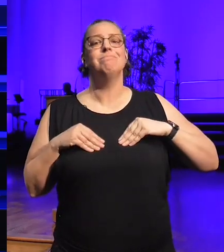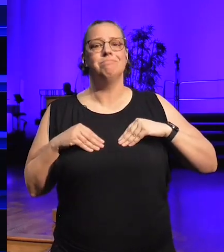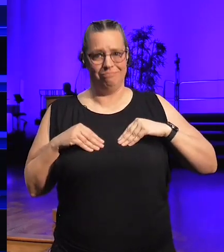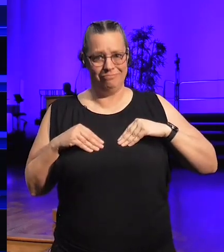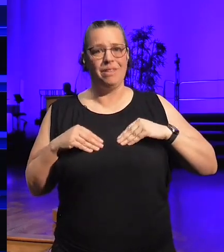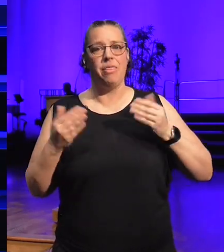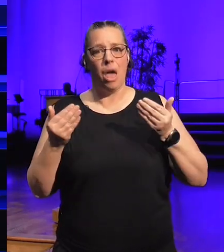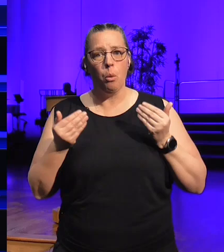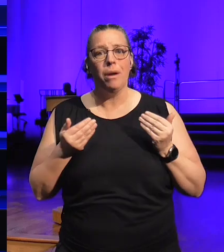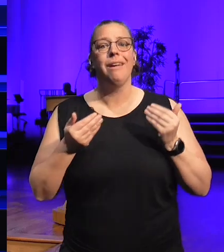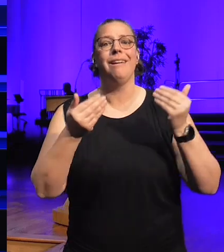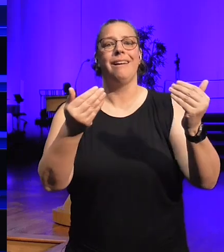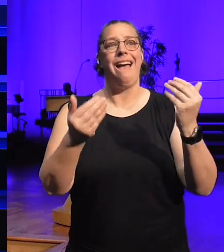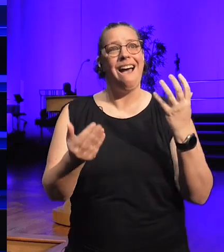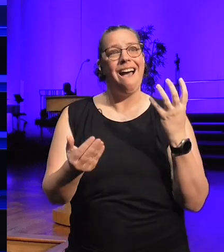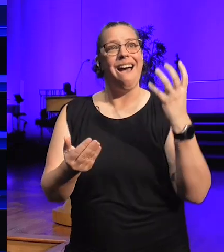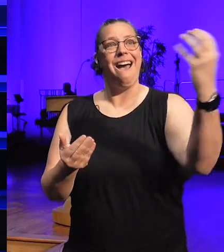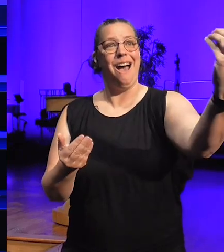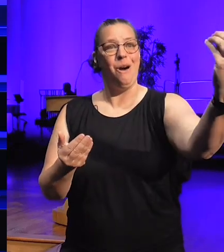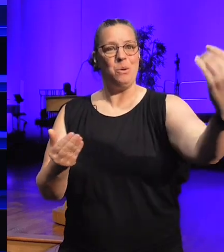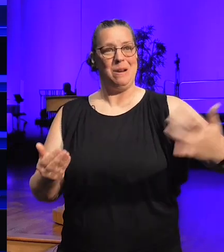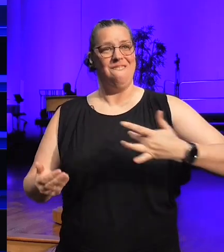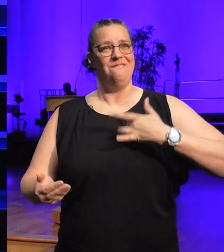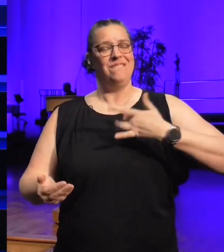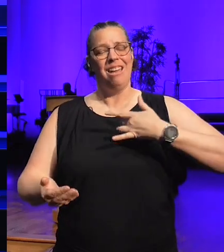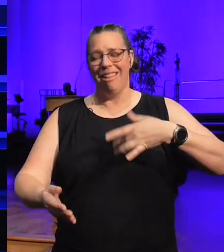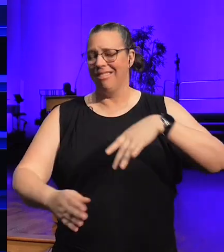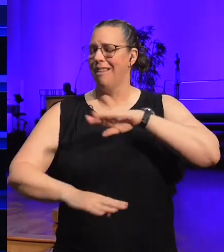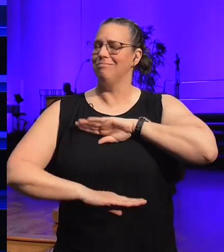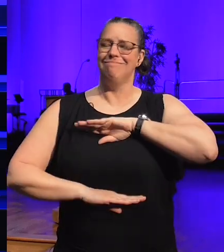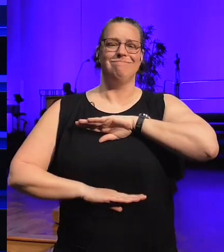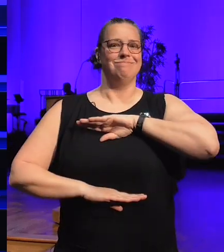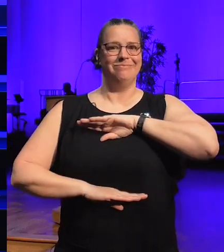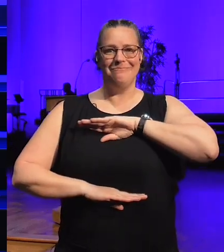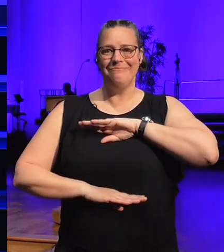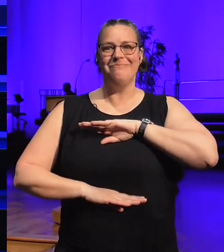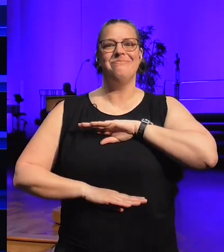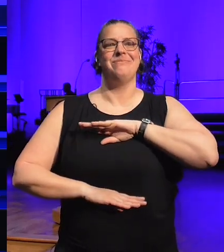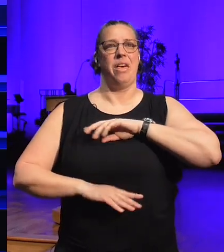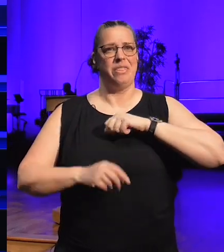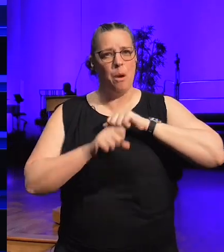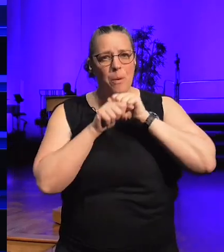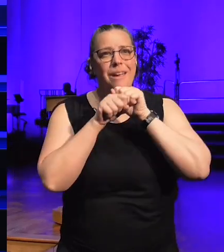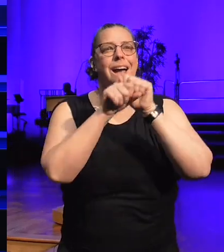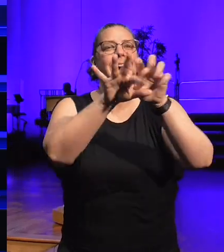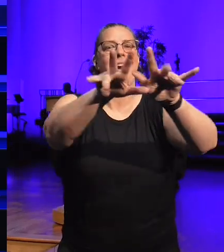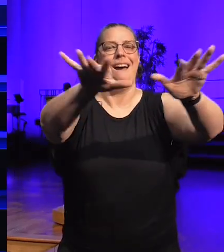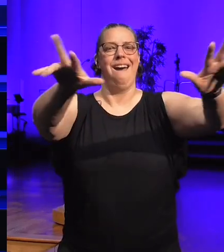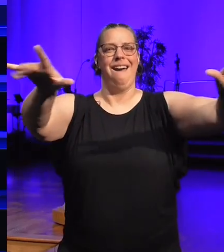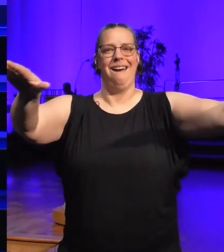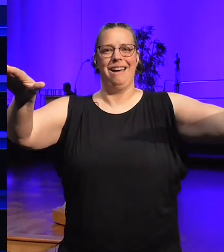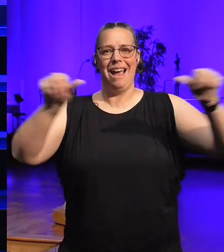forth from this place feeling the Fulfillment of that glorious desire within us to continue